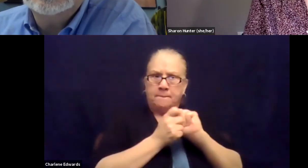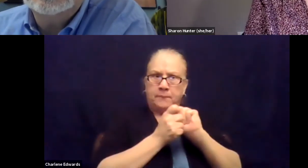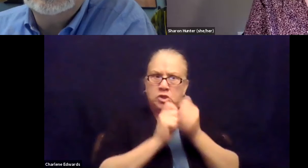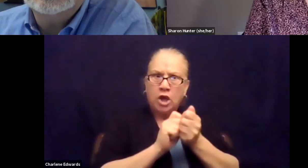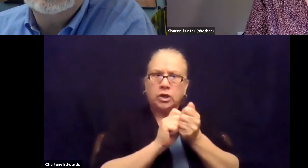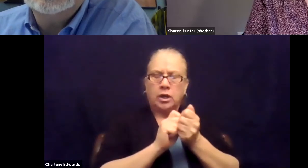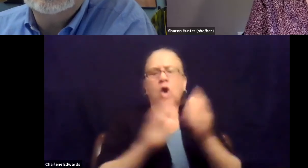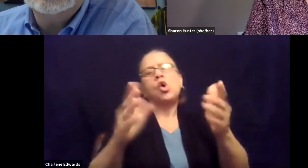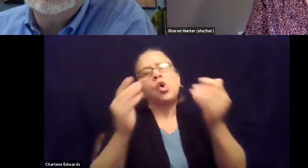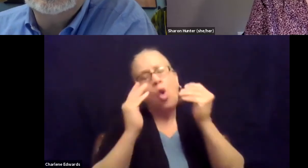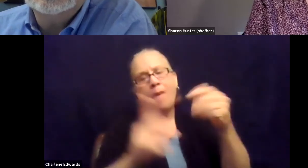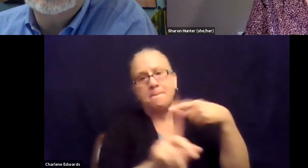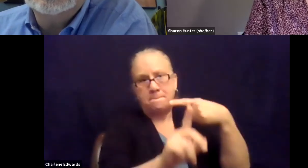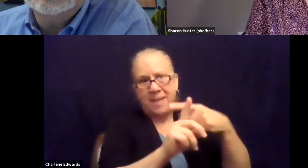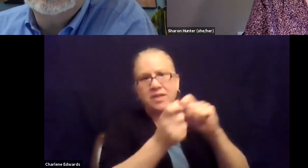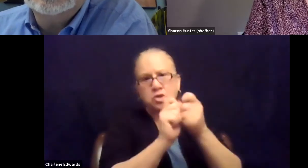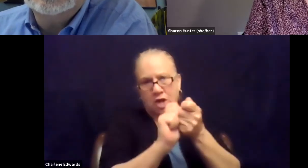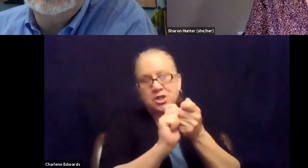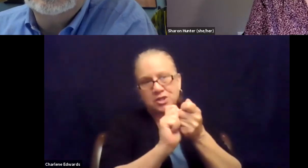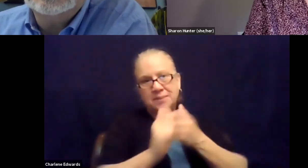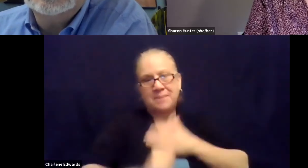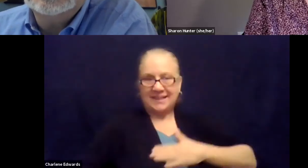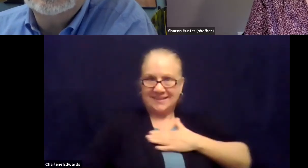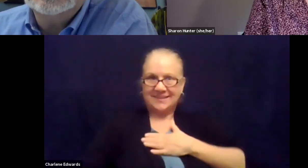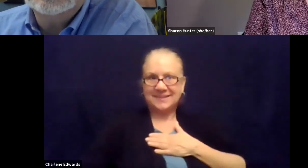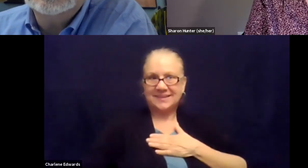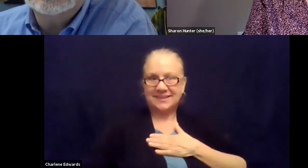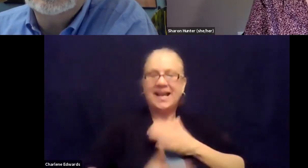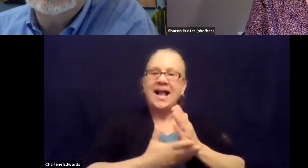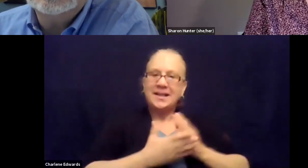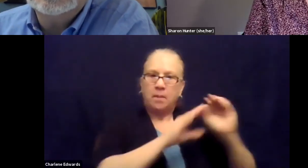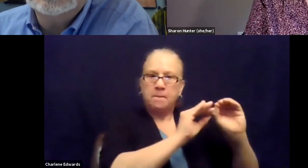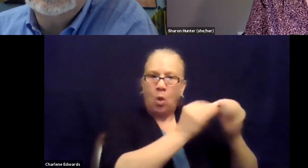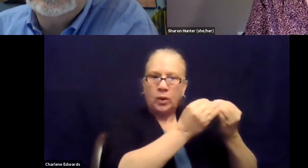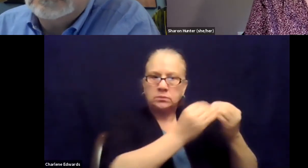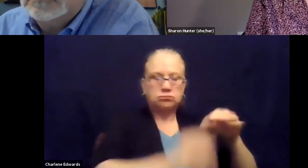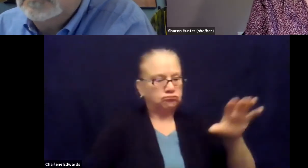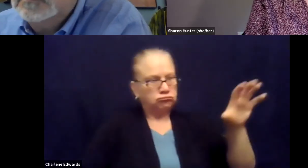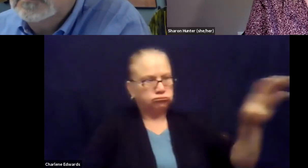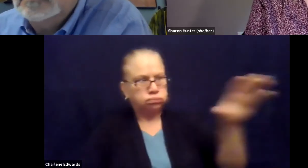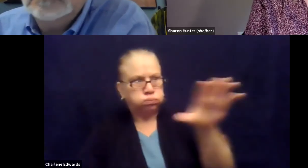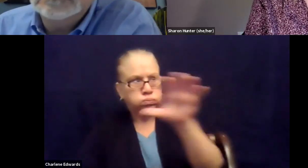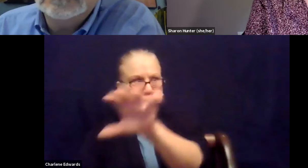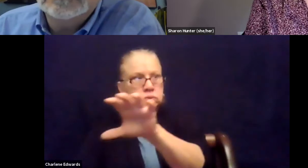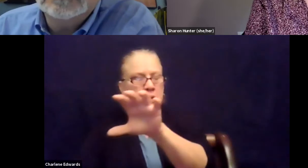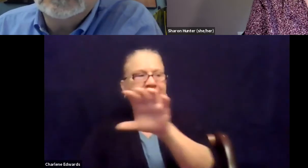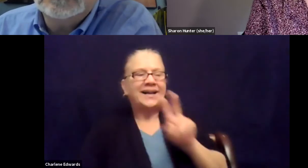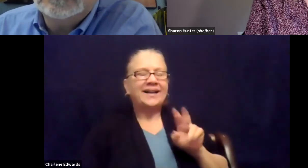make a positive change while you're at it. Some organizations are falling into the trap of oh,